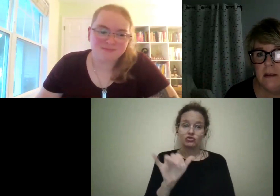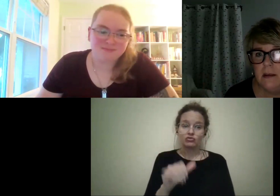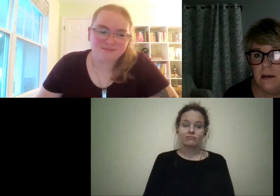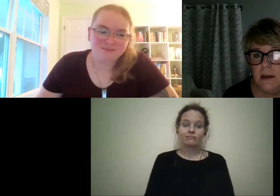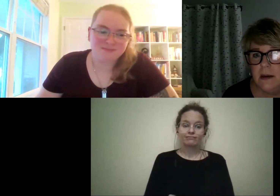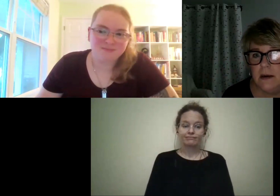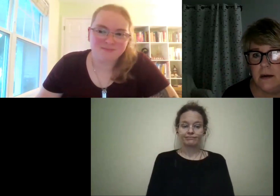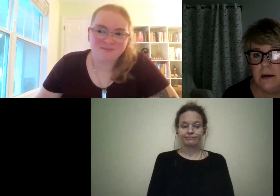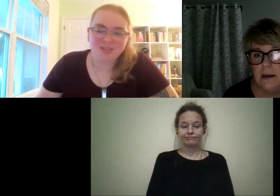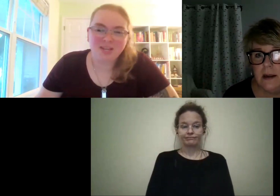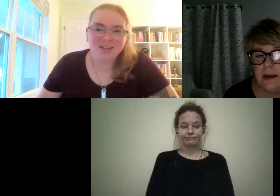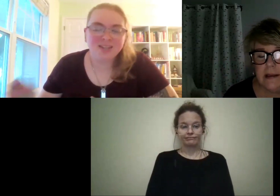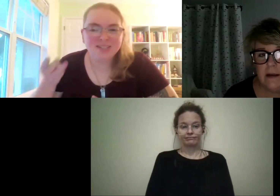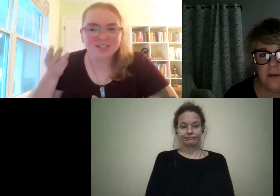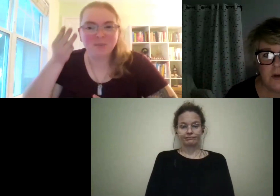Any other questions?